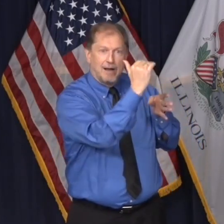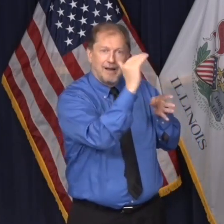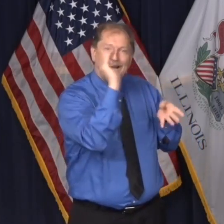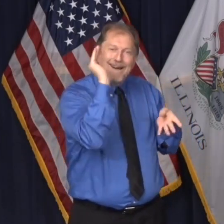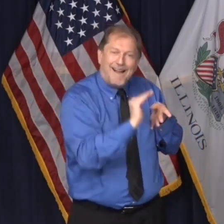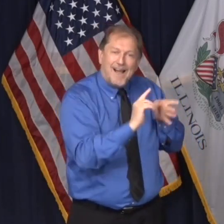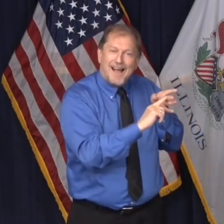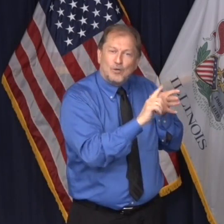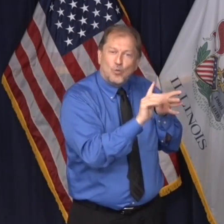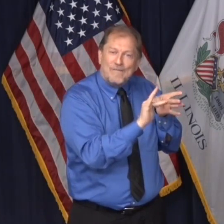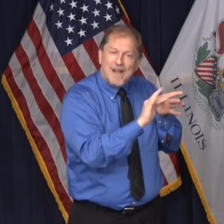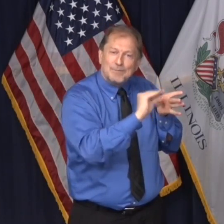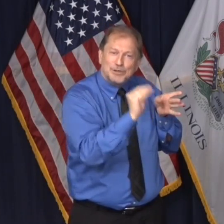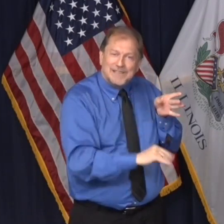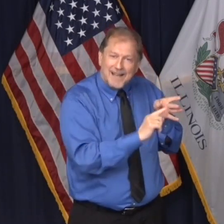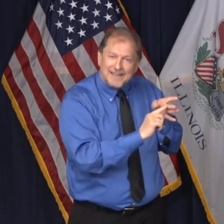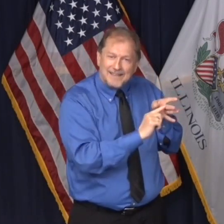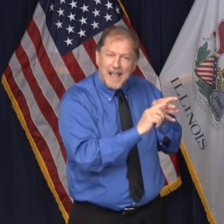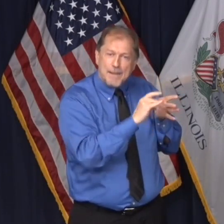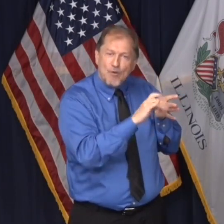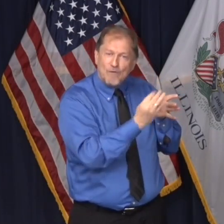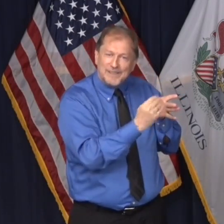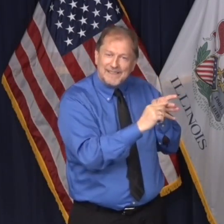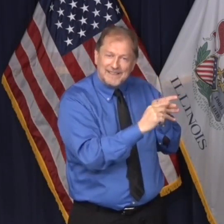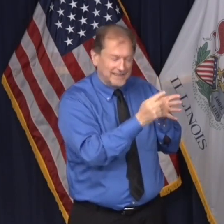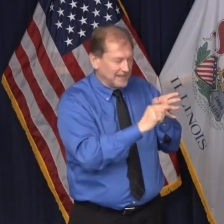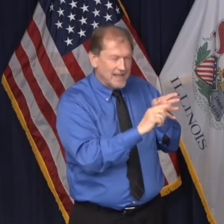DOWNWARD TREND ON THIS METRIC